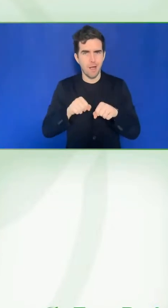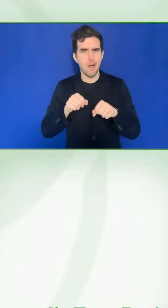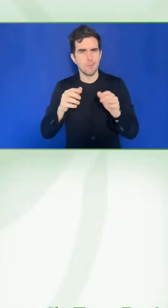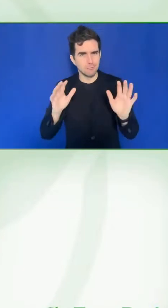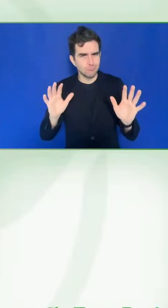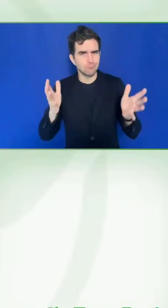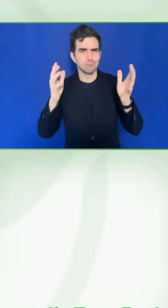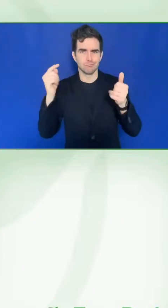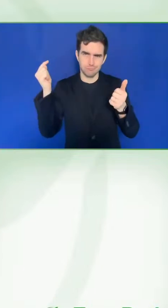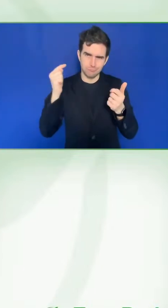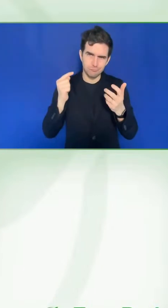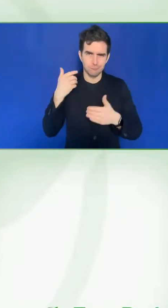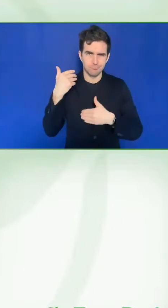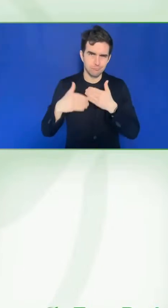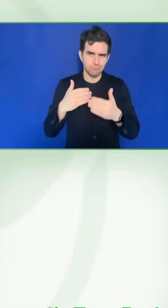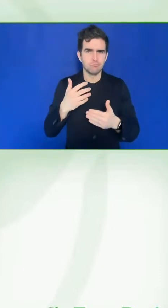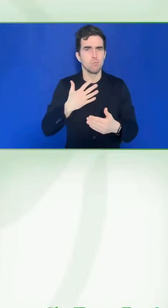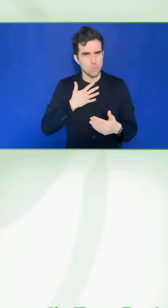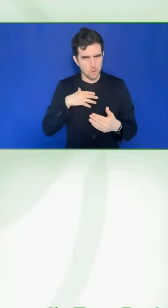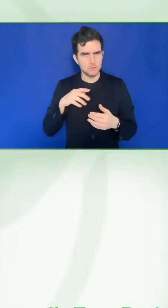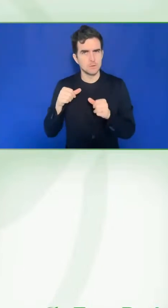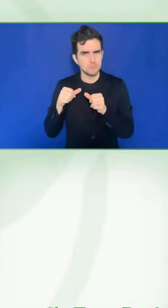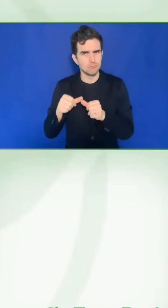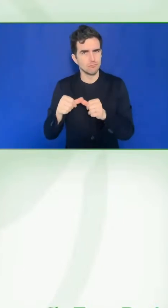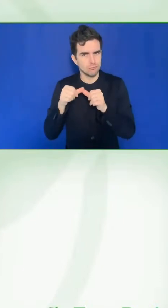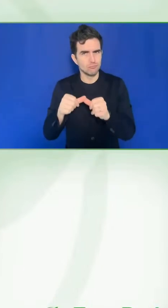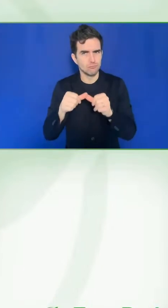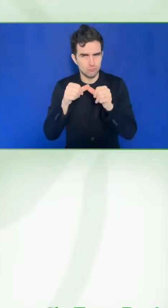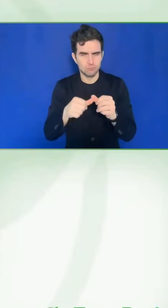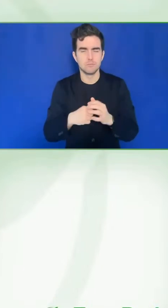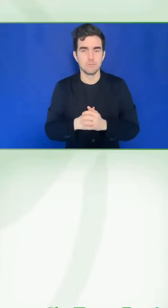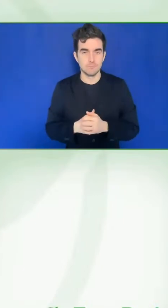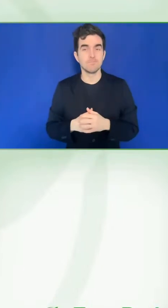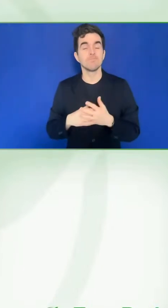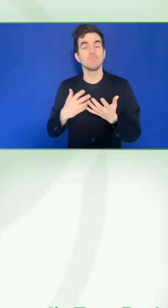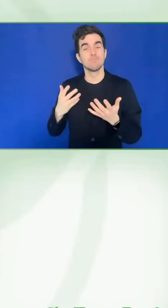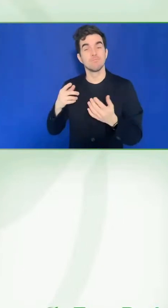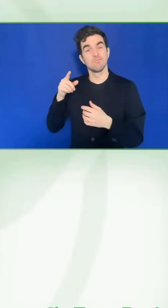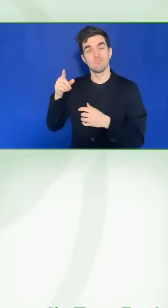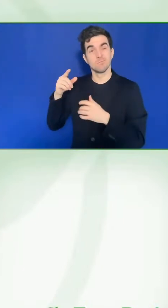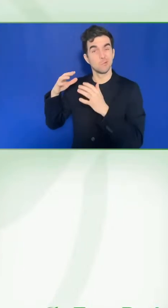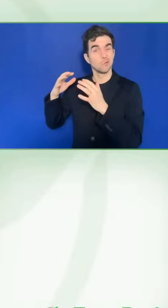Partners like the foundation of been hugely helpful in making inroads with those efforts.